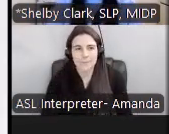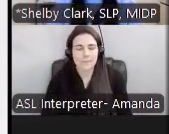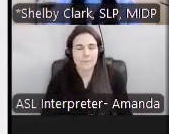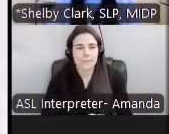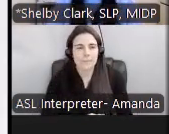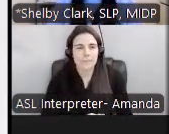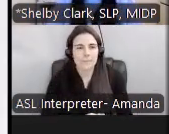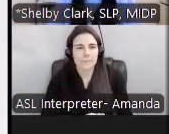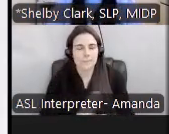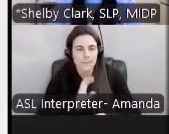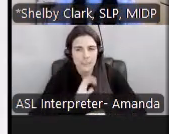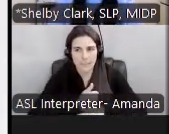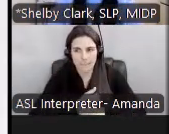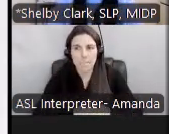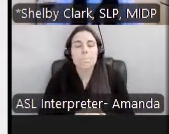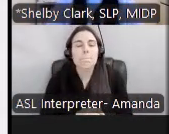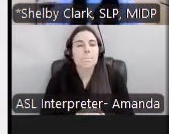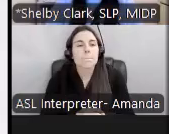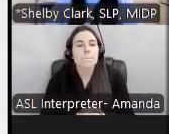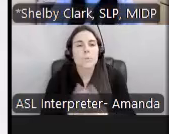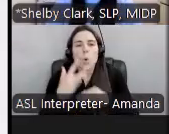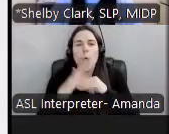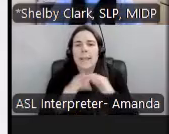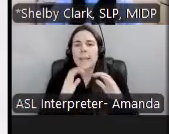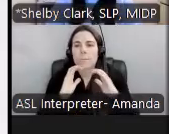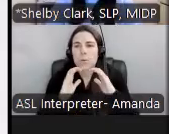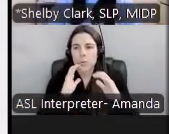This is where early communication emerges and is